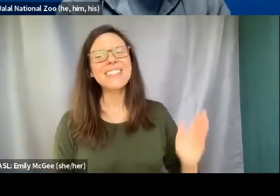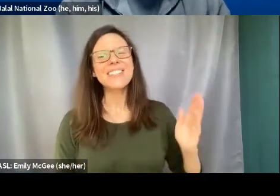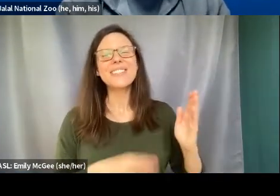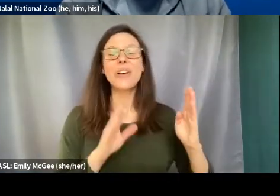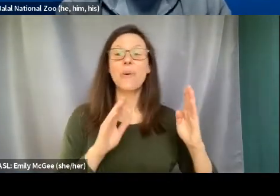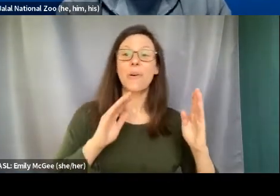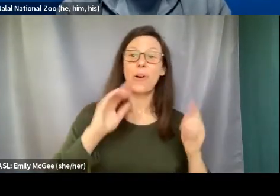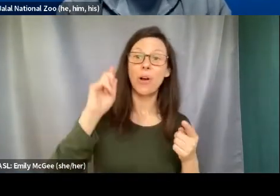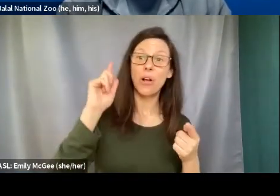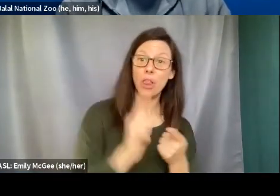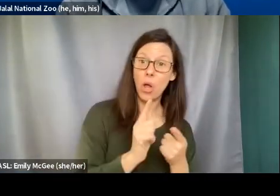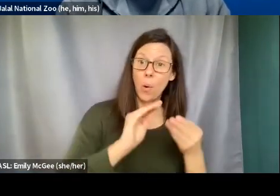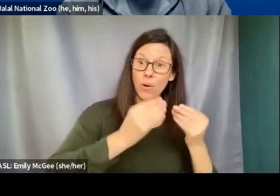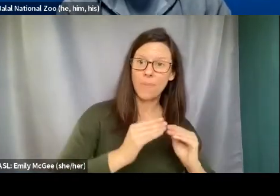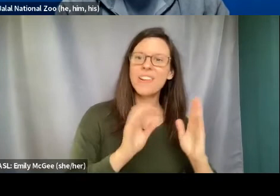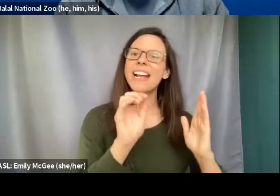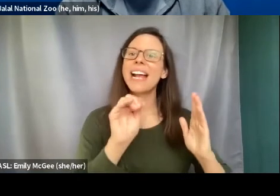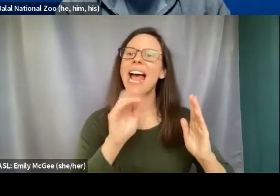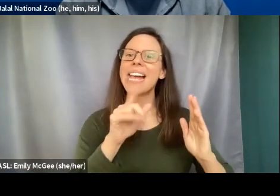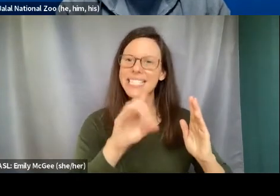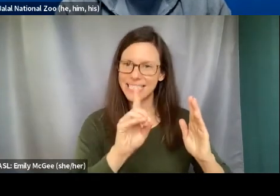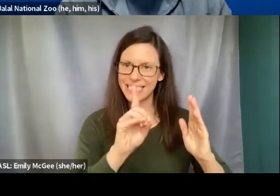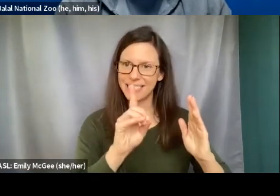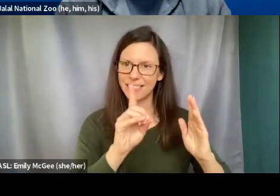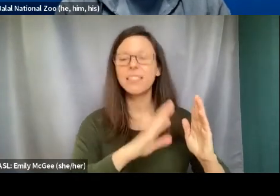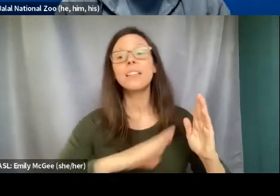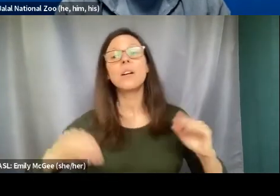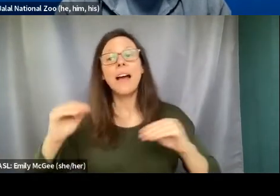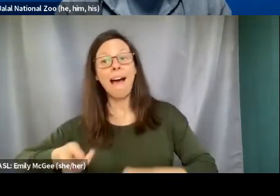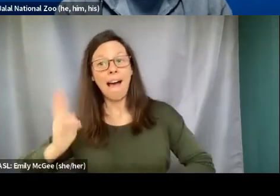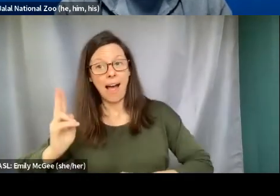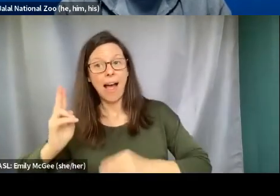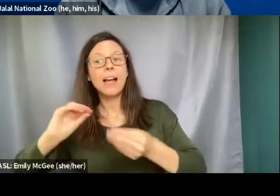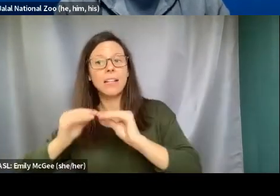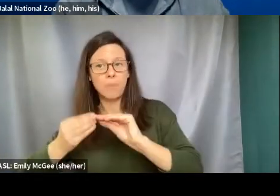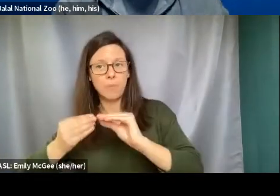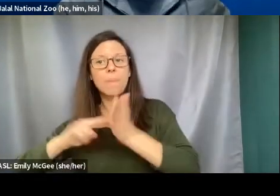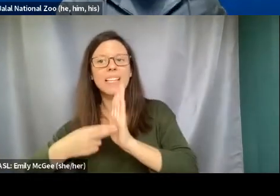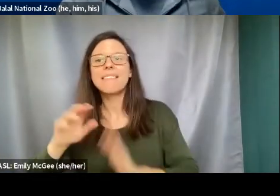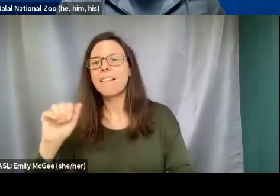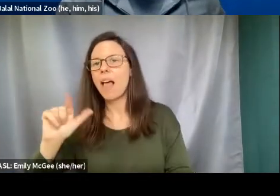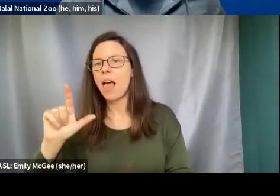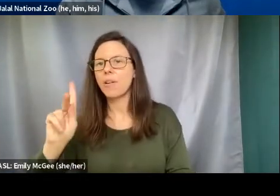Jalal: Yeah, the lower the number is the more basic. >>Shellie: Great. >>Jalal: But we're alkaline. yeah. >>Shellie: All right,